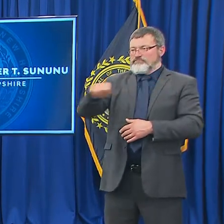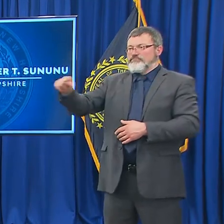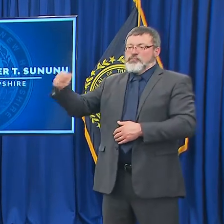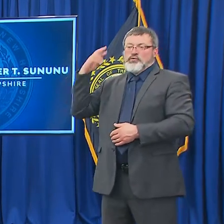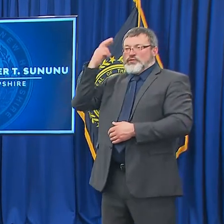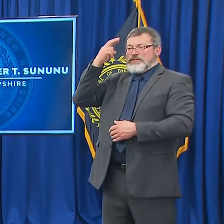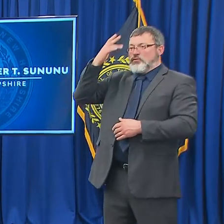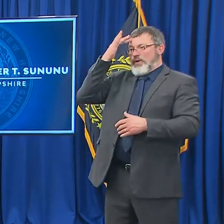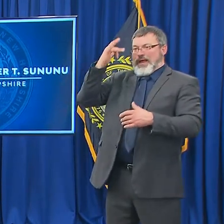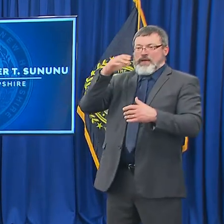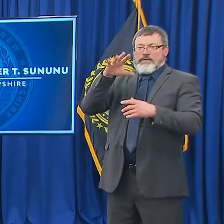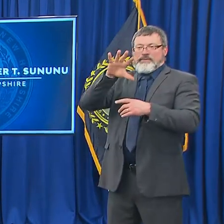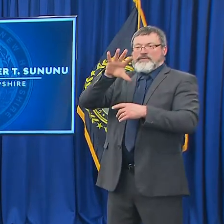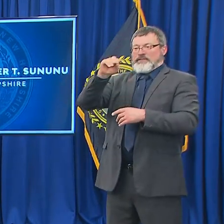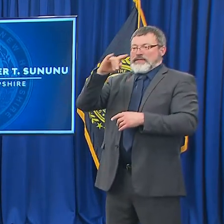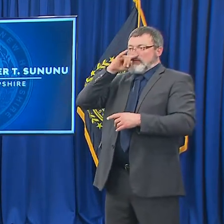And schools should be following that.